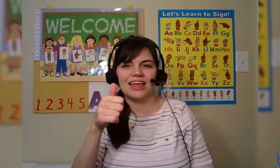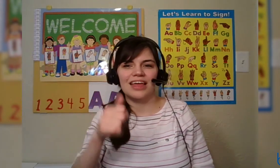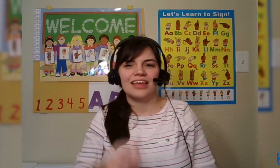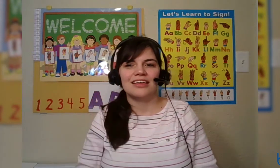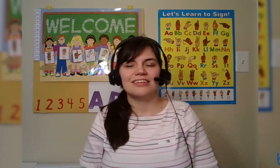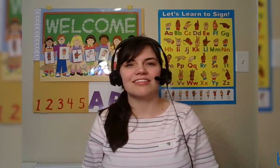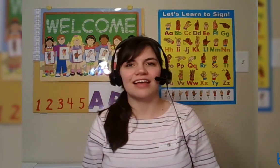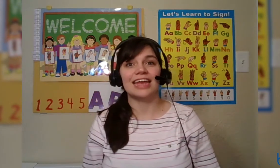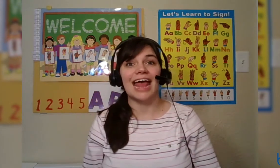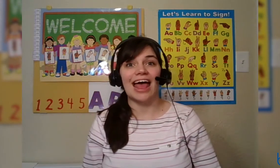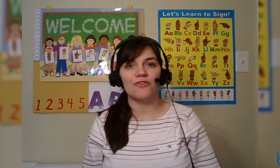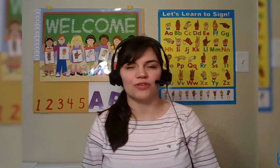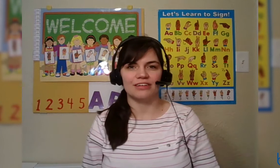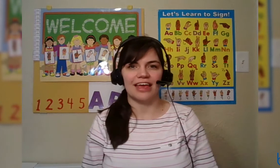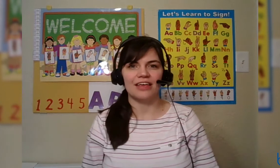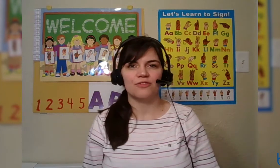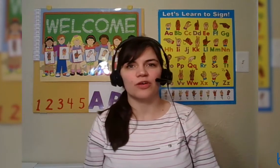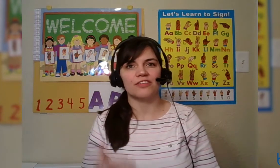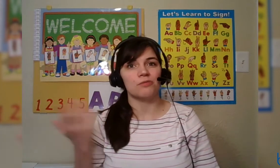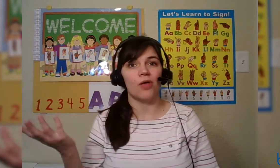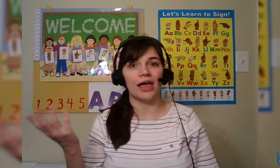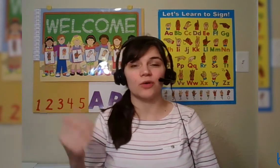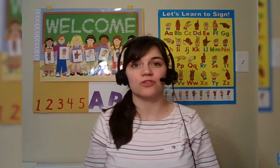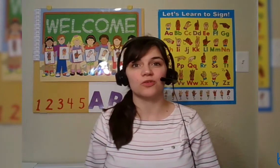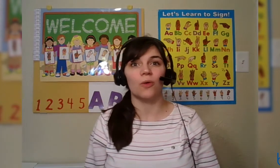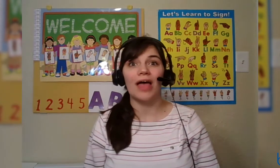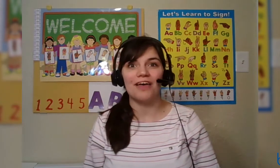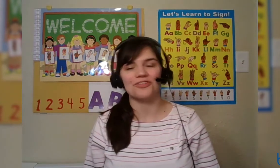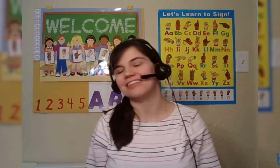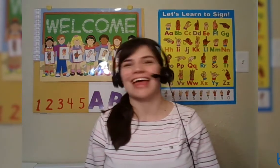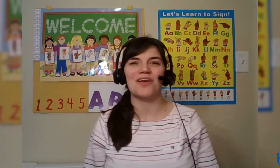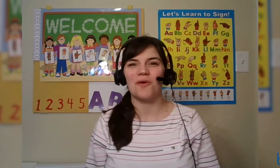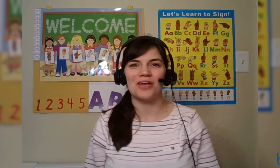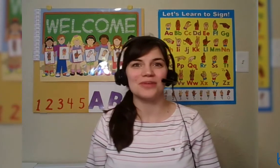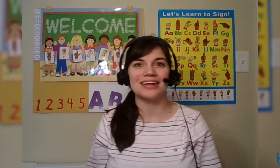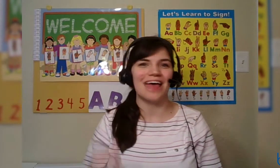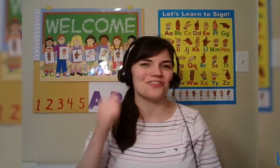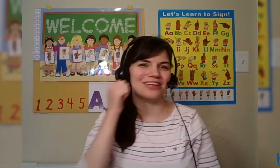To sign every day, for example, "I go to school every day," or "I read every day,"